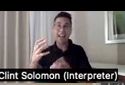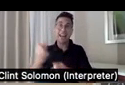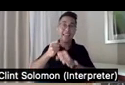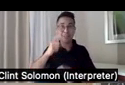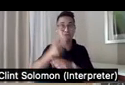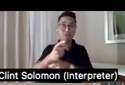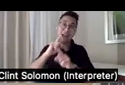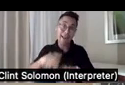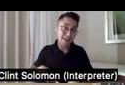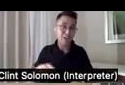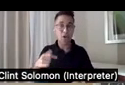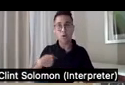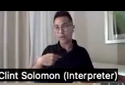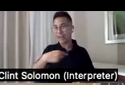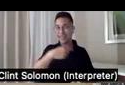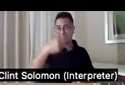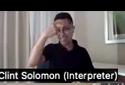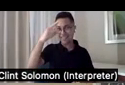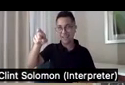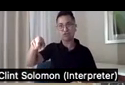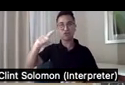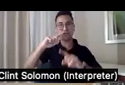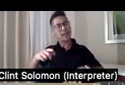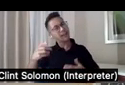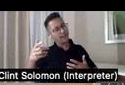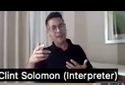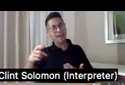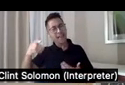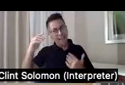we shouldn't be so presumptuous let them have the integrity of making their own selection then